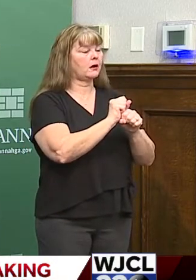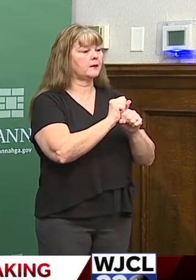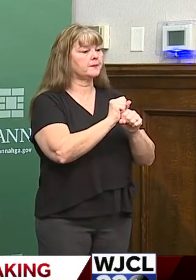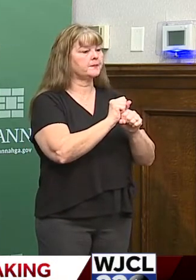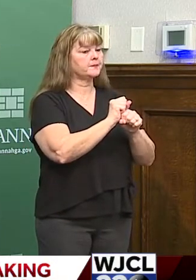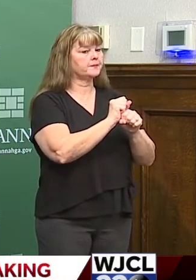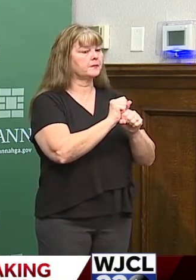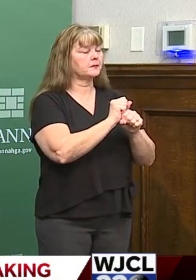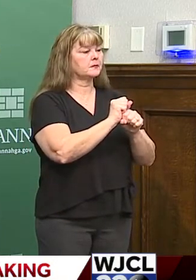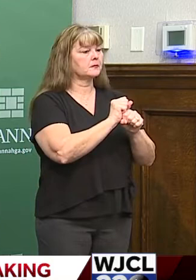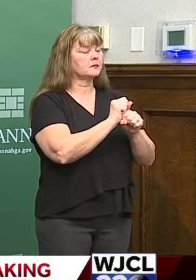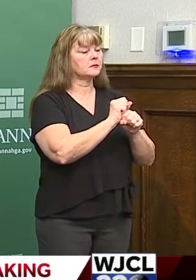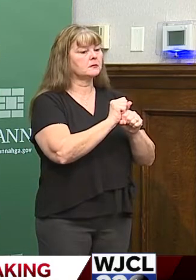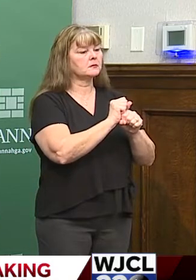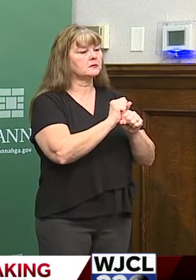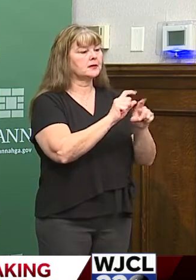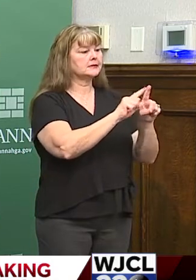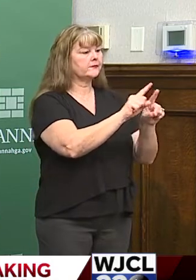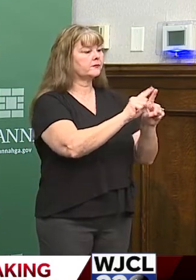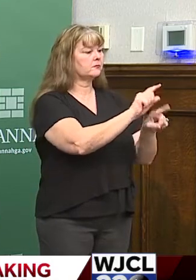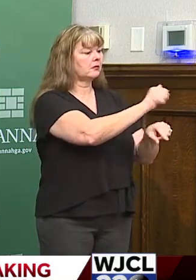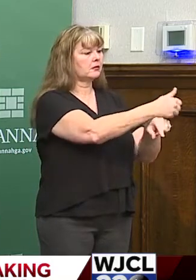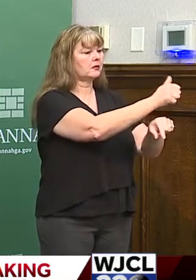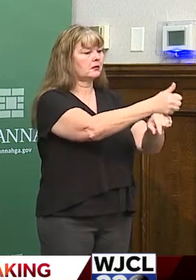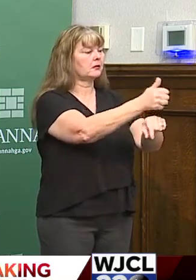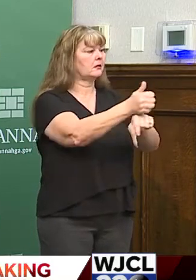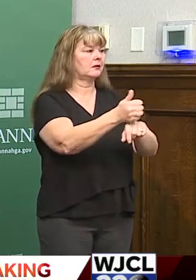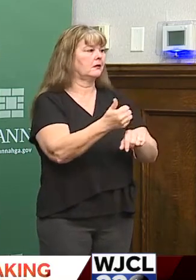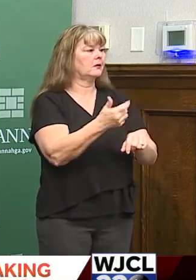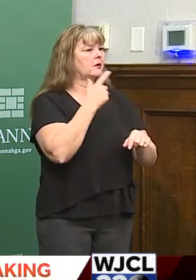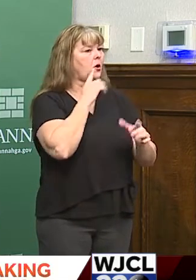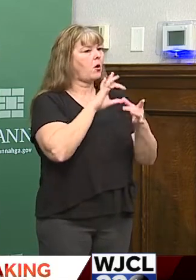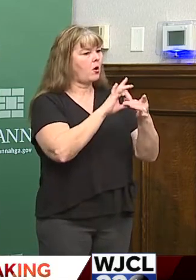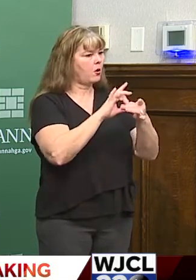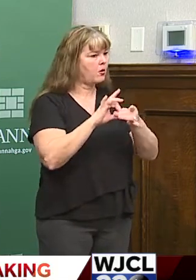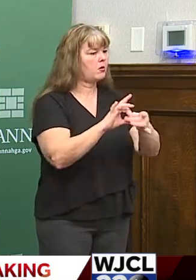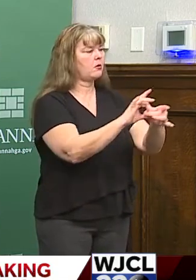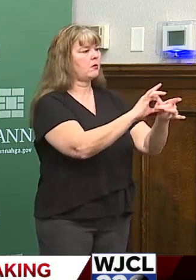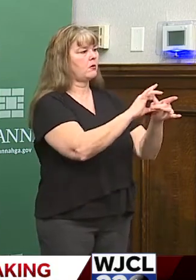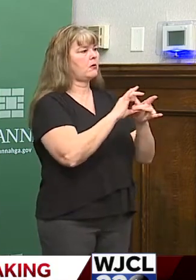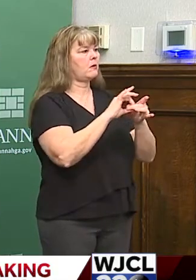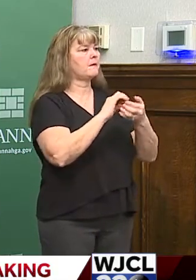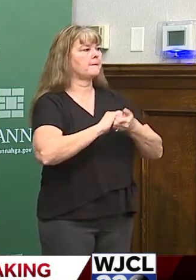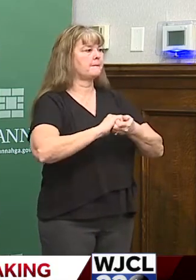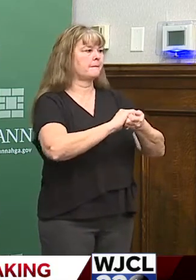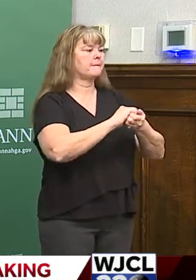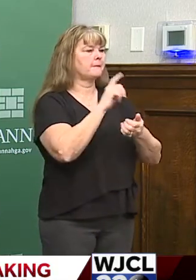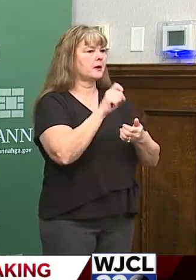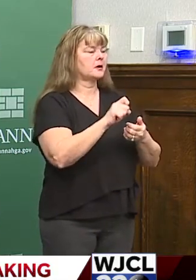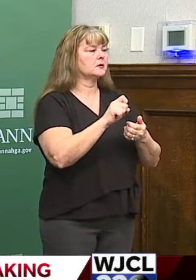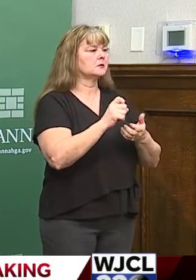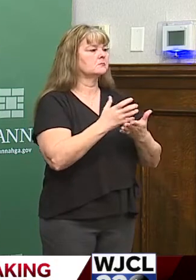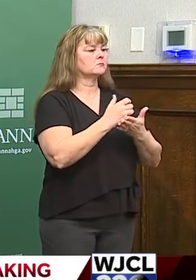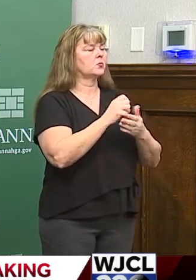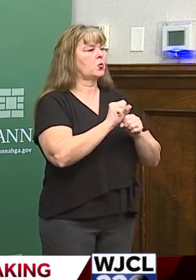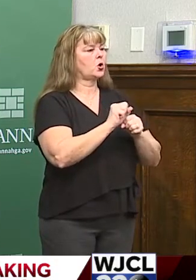IT DOESN'T BENEFIT US TO HAVE PEOPLE WORKING IN DIFFERENT SILOS.